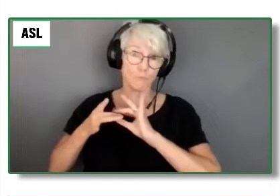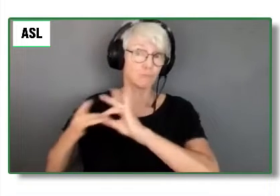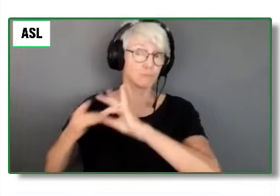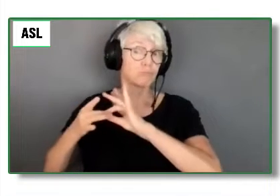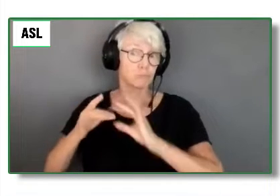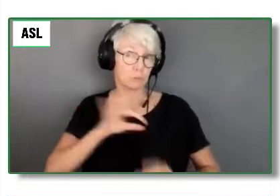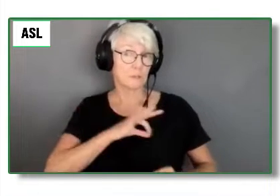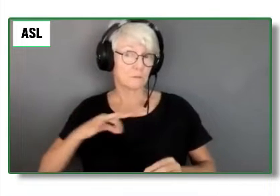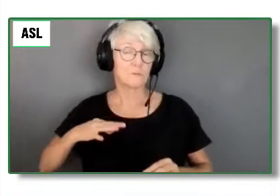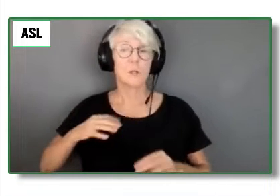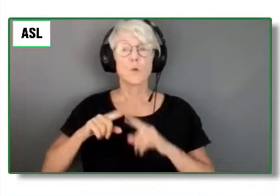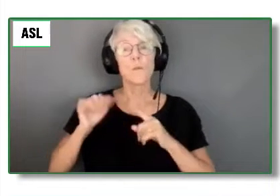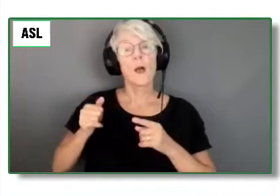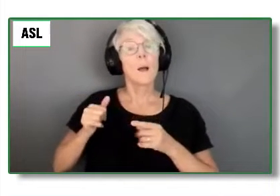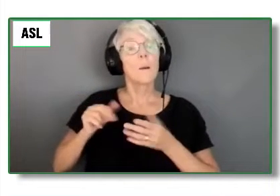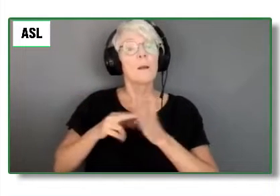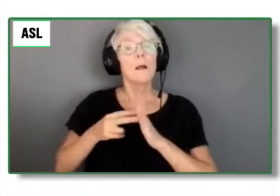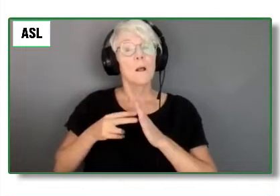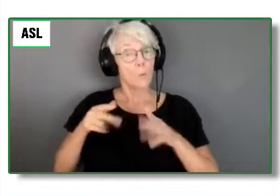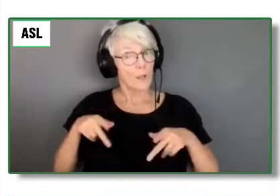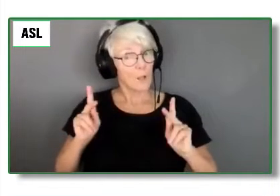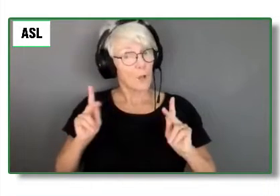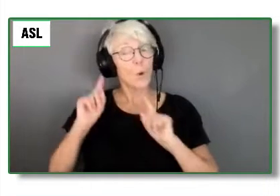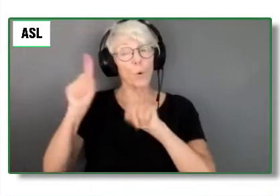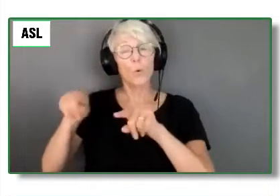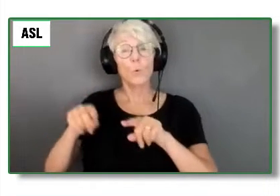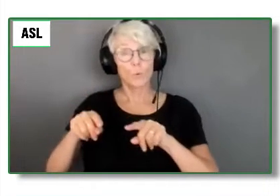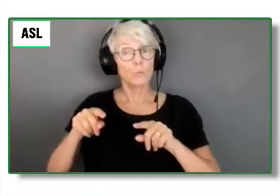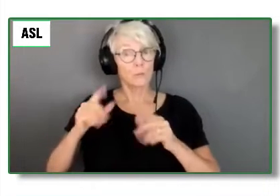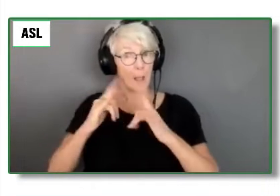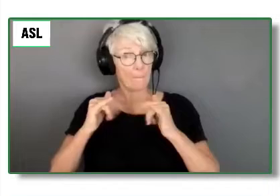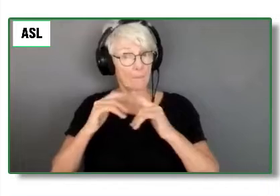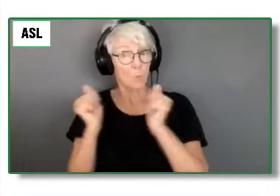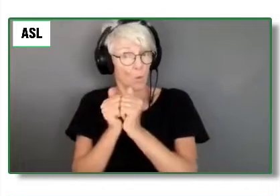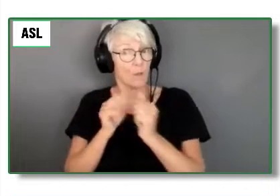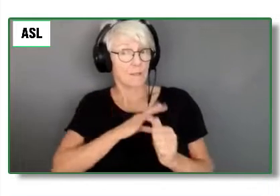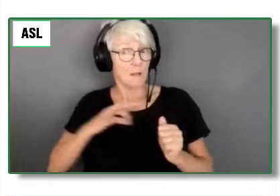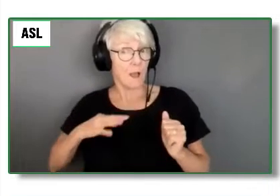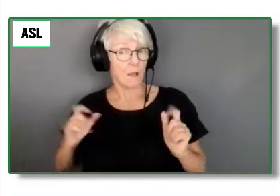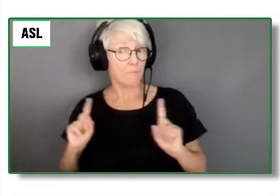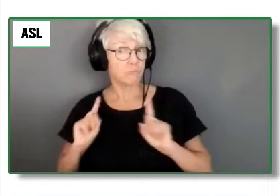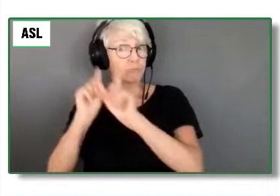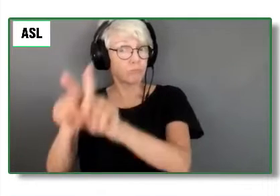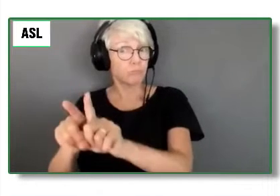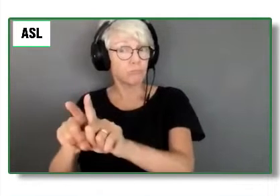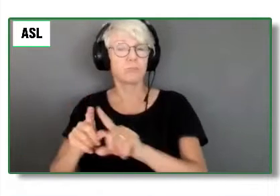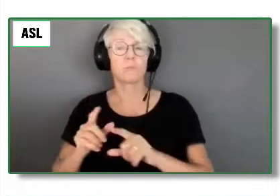camping with East Bay park staff. Over the last 14 years, over 100